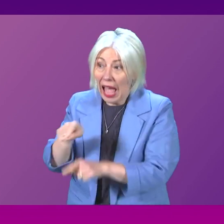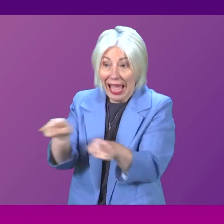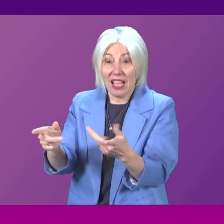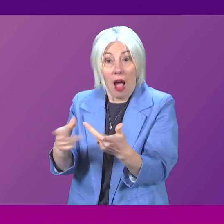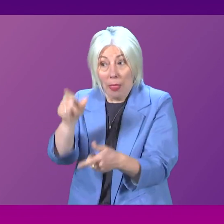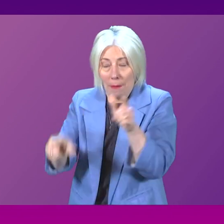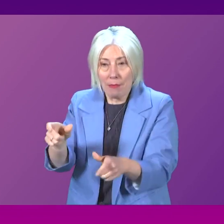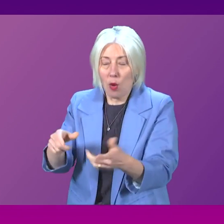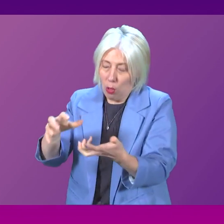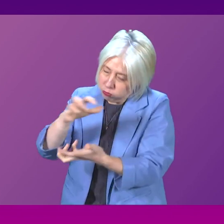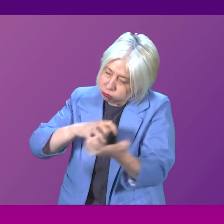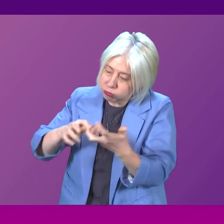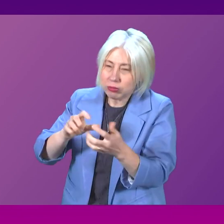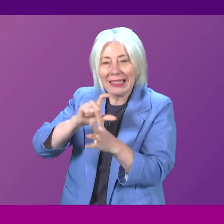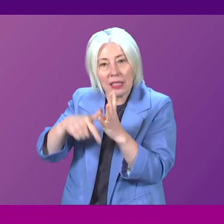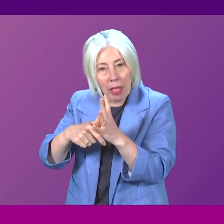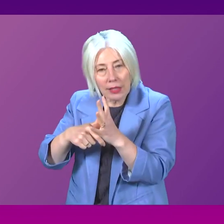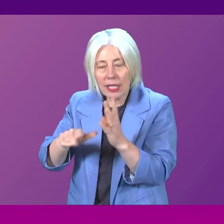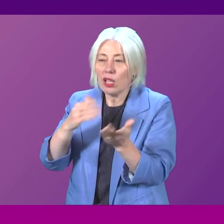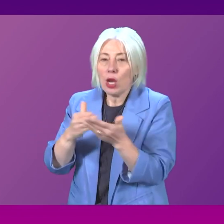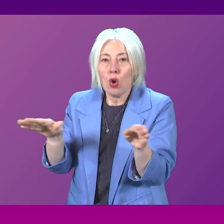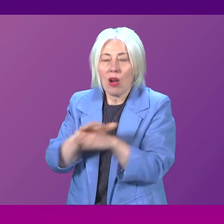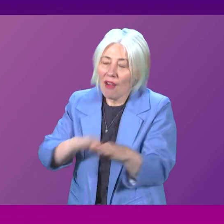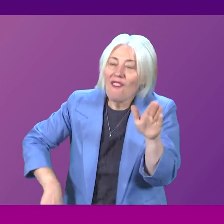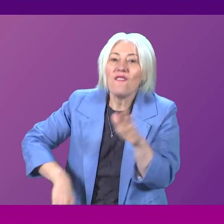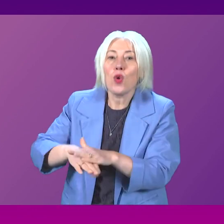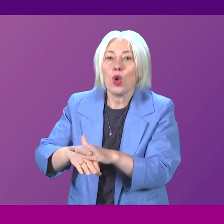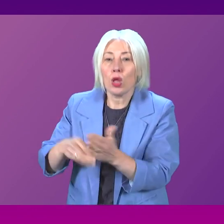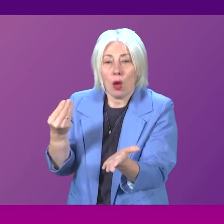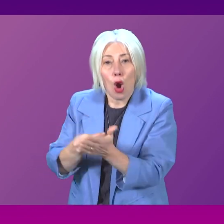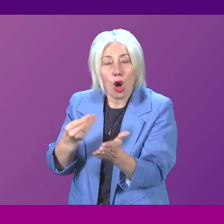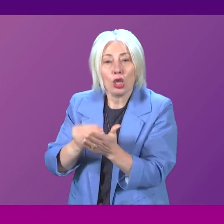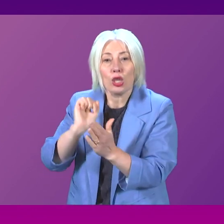complex disabilities to cover the full cost of running their life-saving equipment?